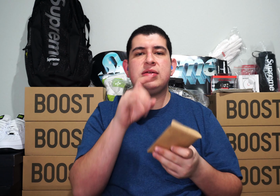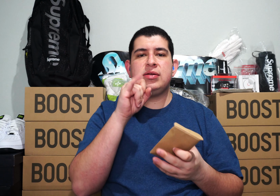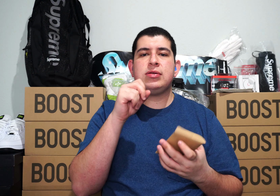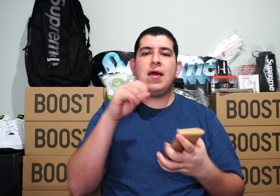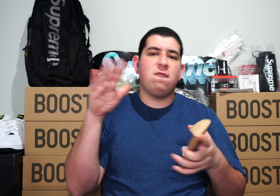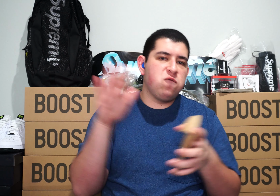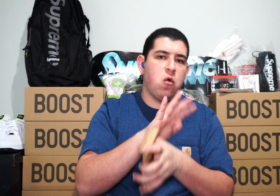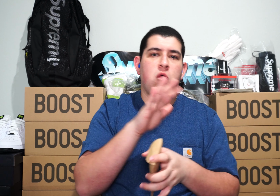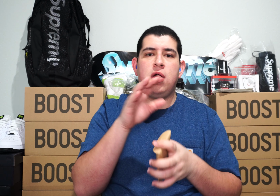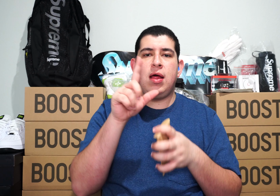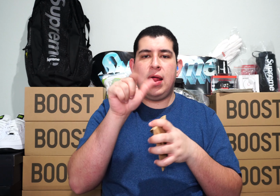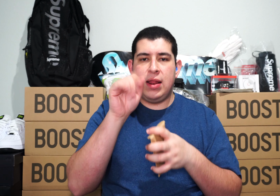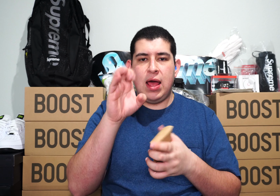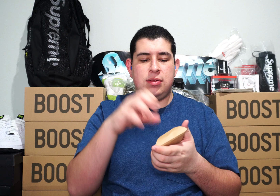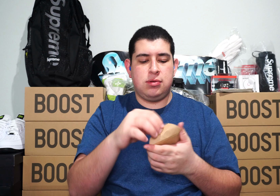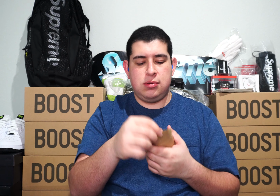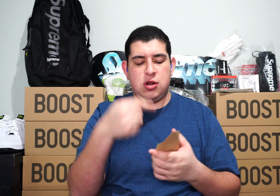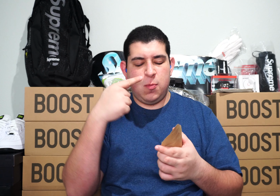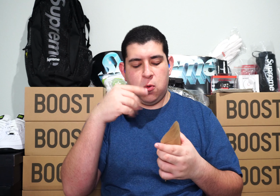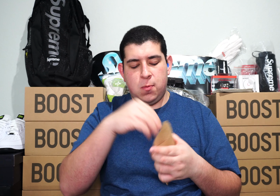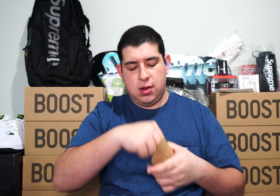This is full laces. Let me pull it out.